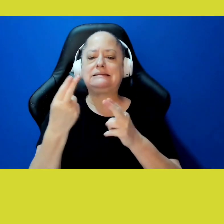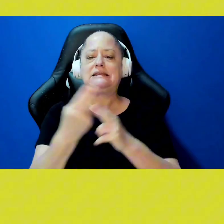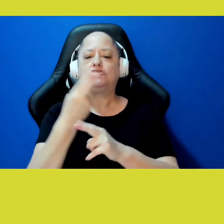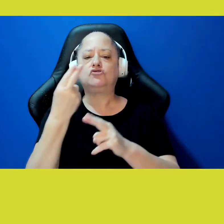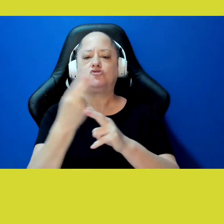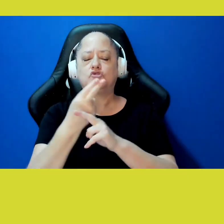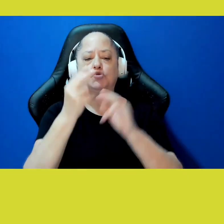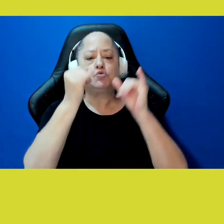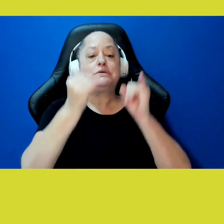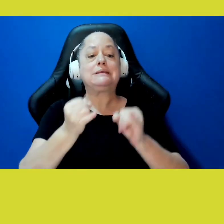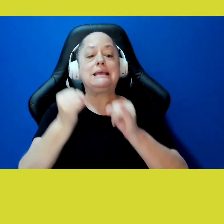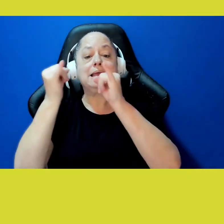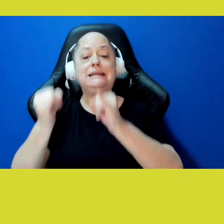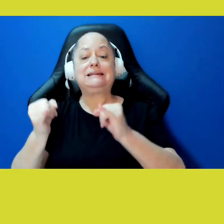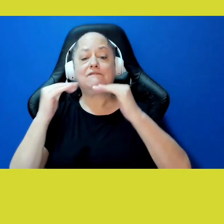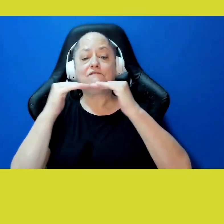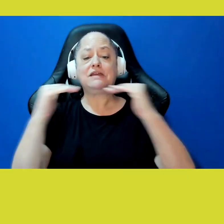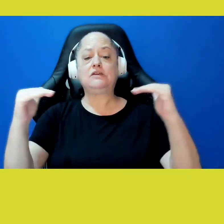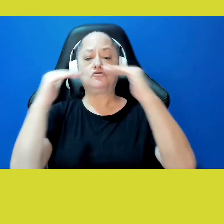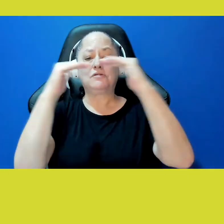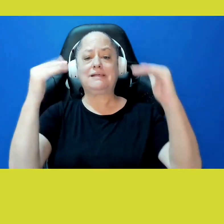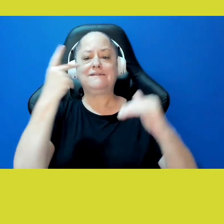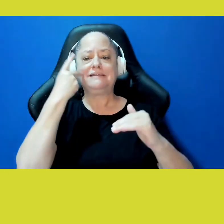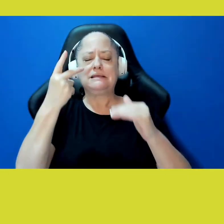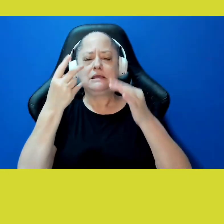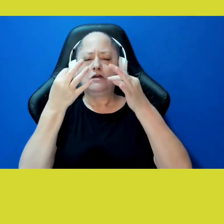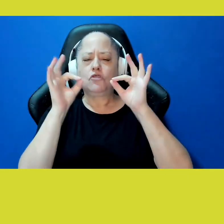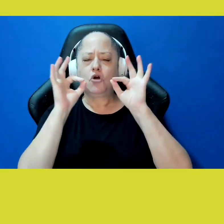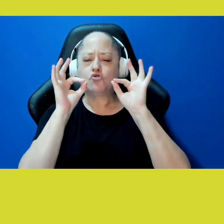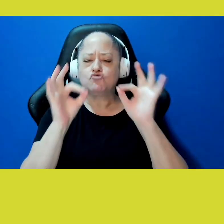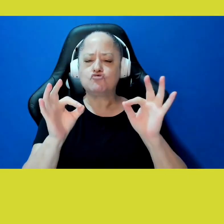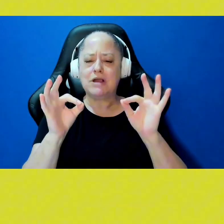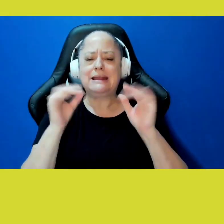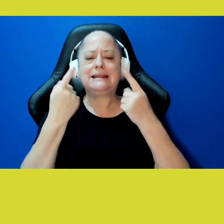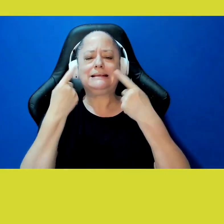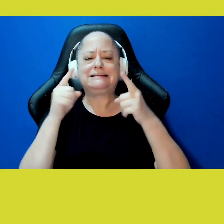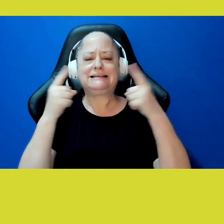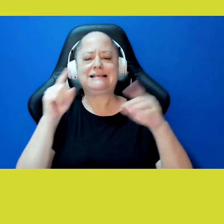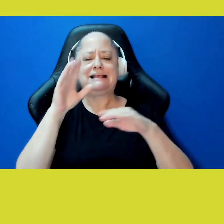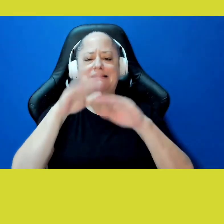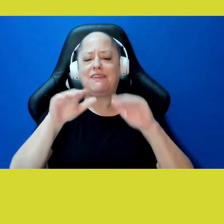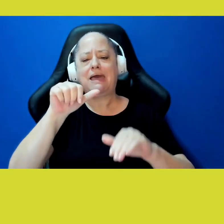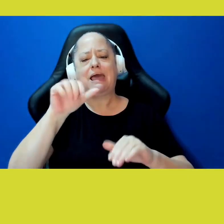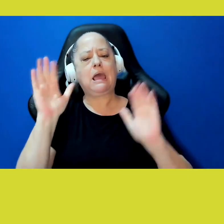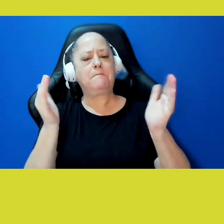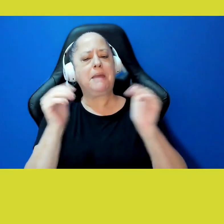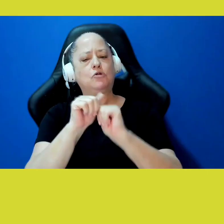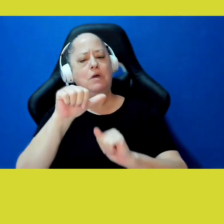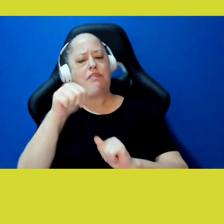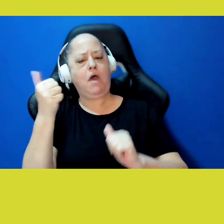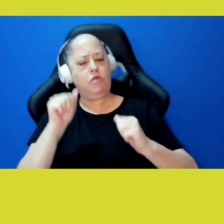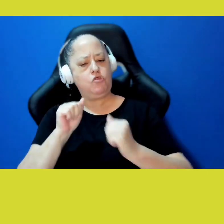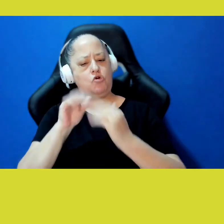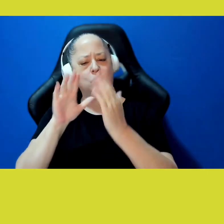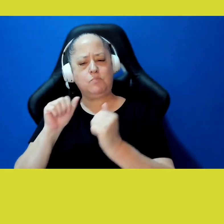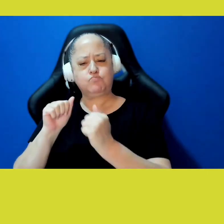level we see the greatest success than any other approach that's taken. I think when we look at the at systems